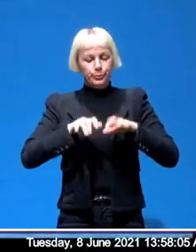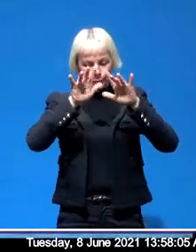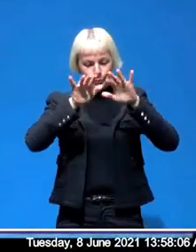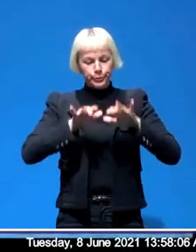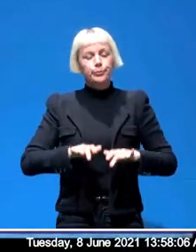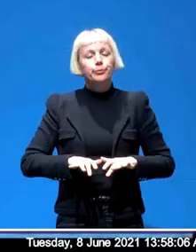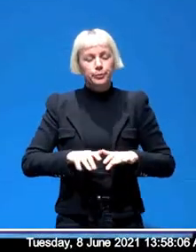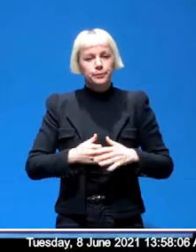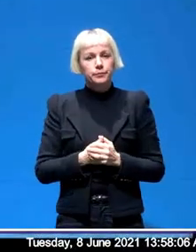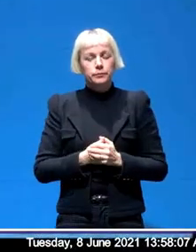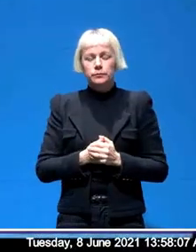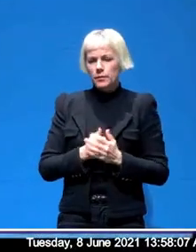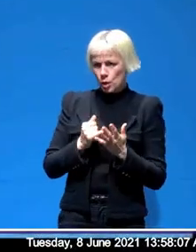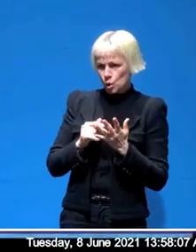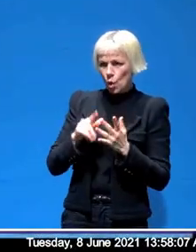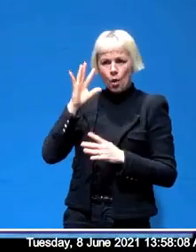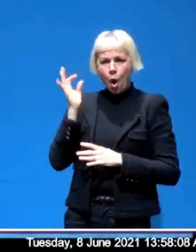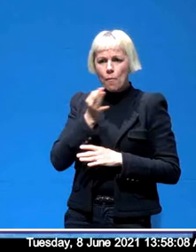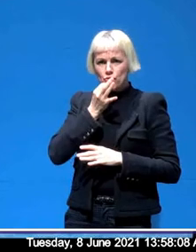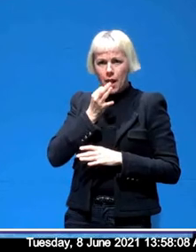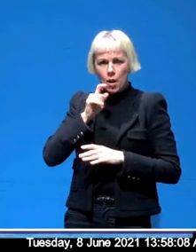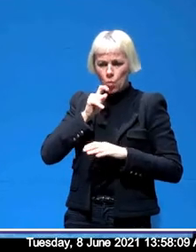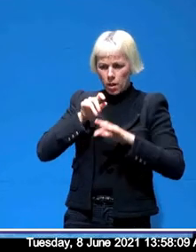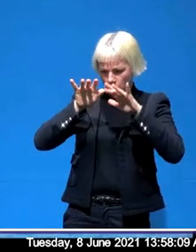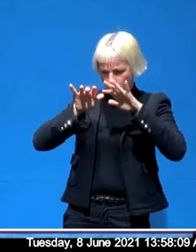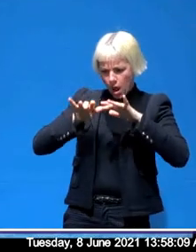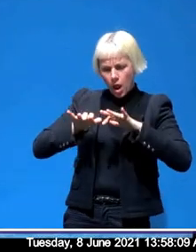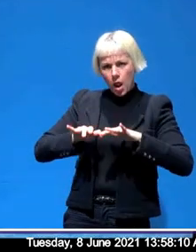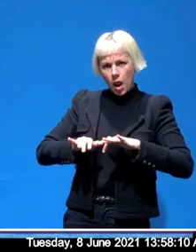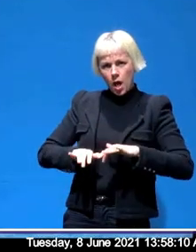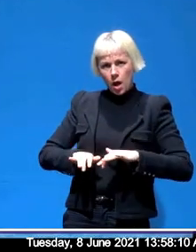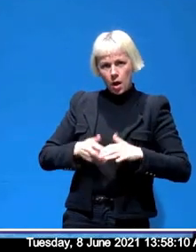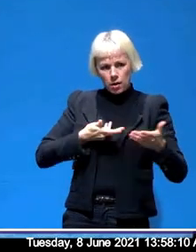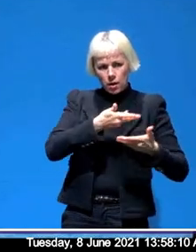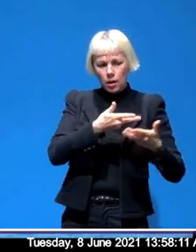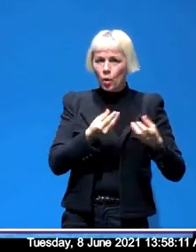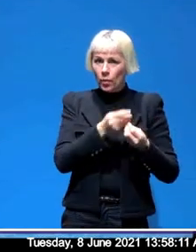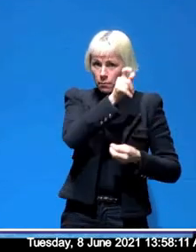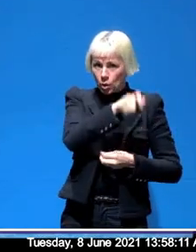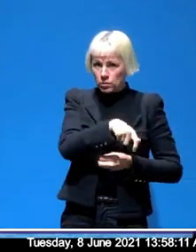The operator would go through all of the fields with the reporter; is that right? Correct, yes.